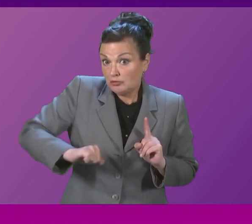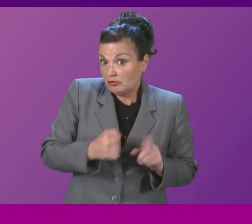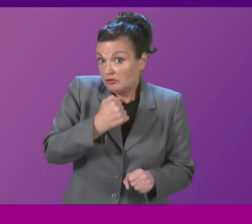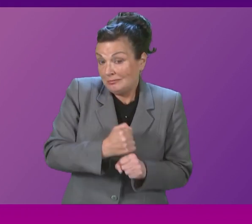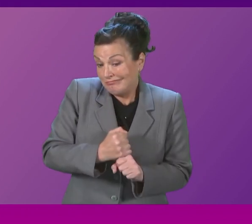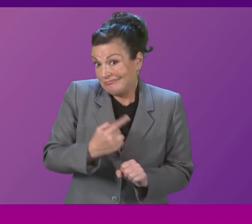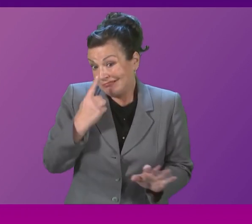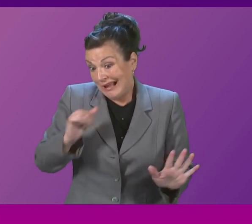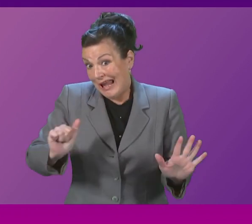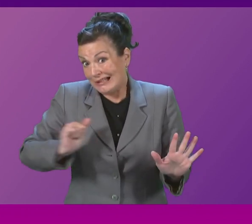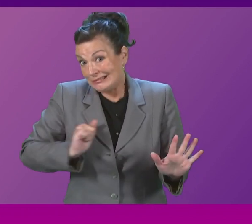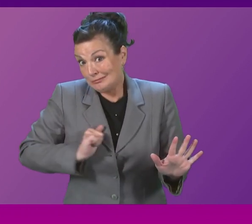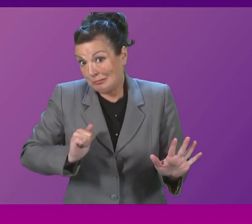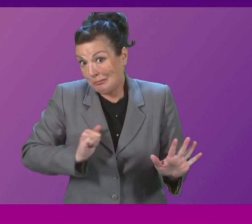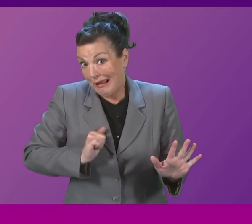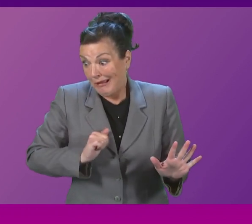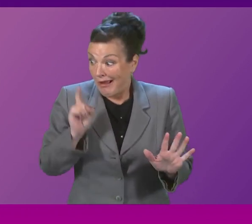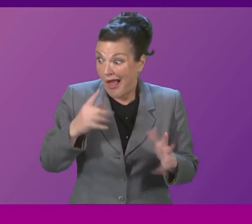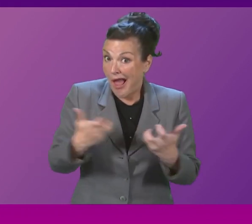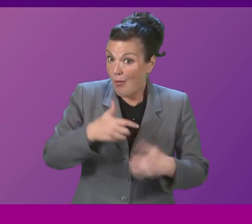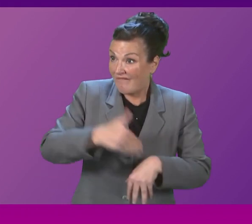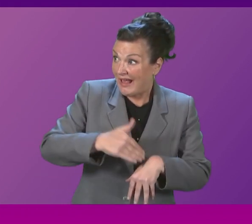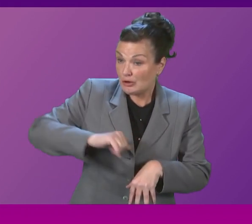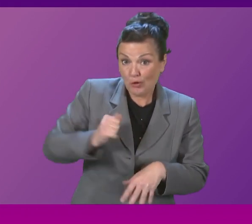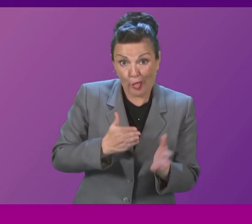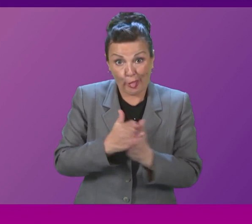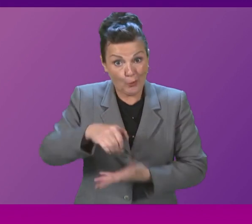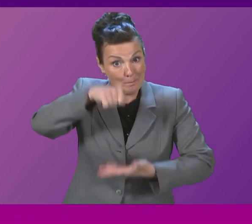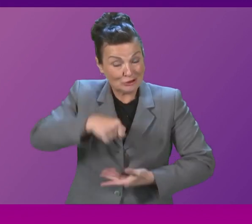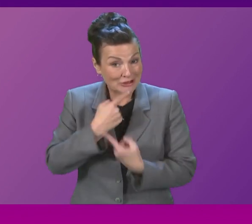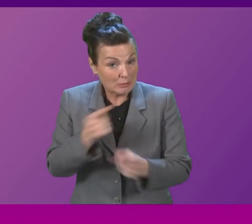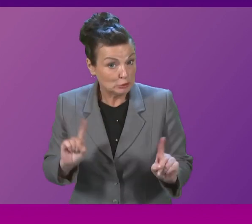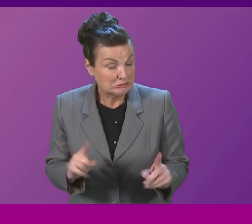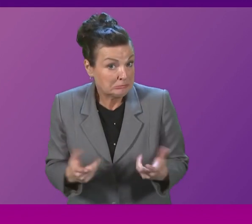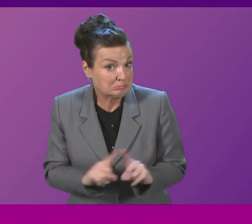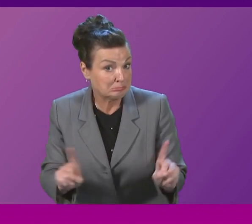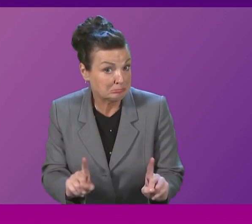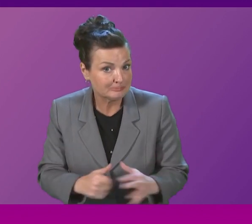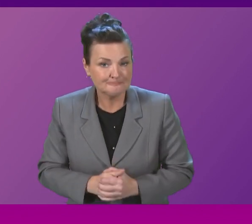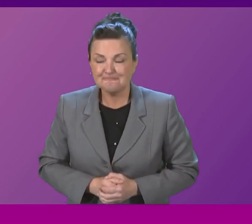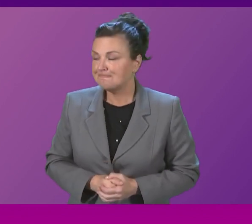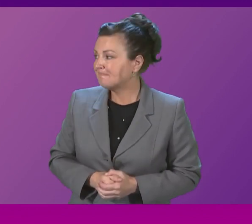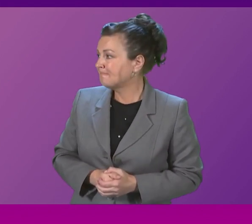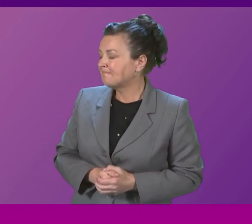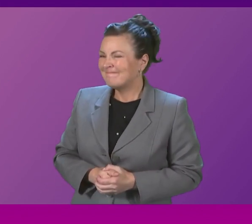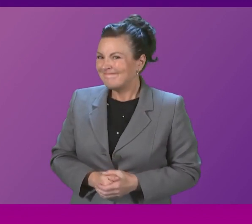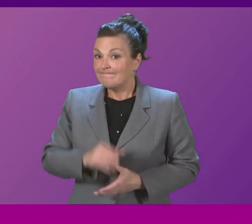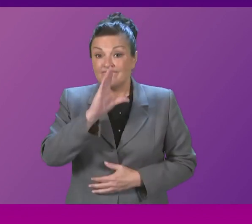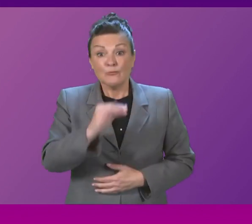on Scotland of today’s autumn statement. The chancellor had only really begun to go into the detail of his statement when I left